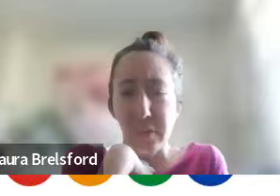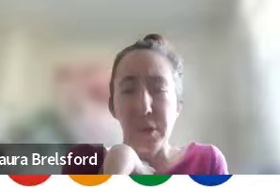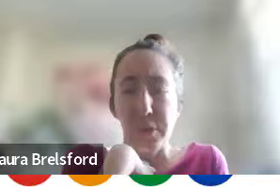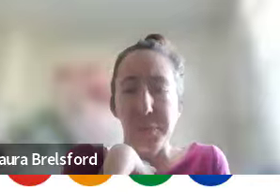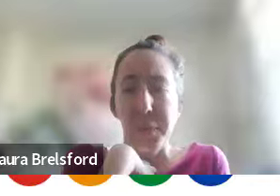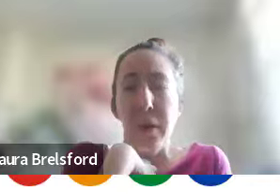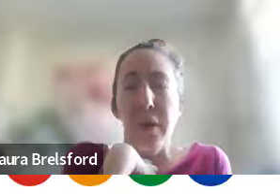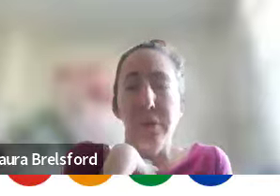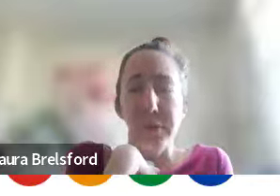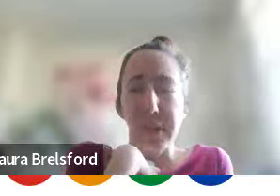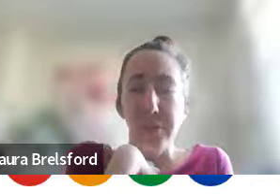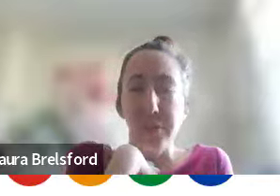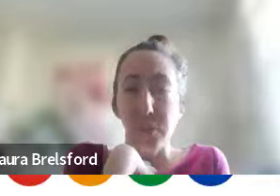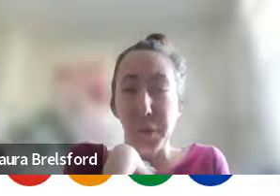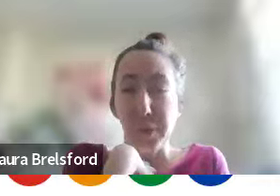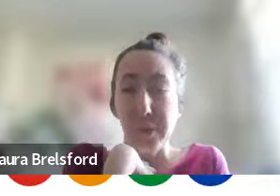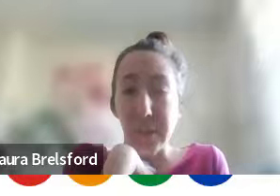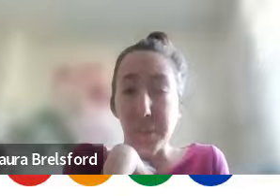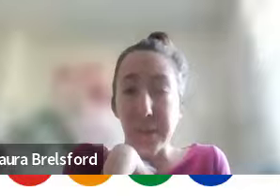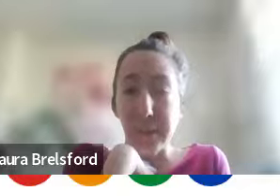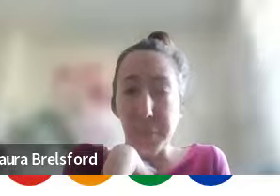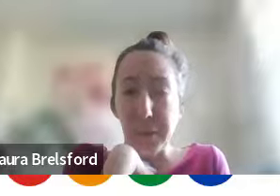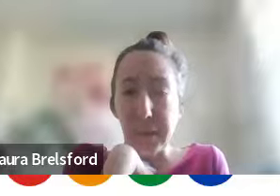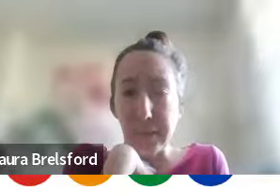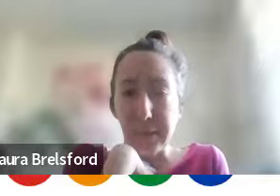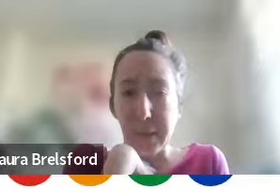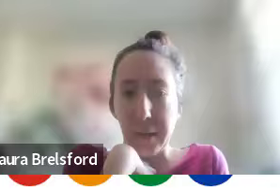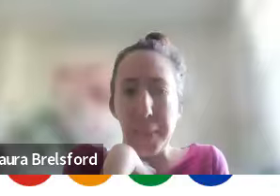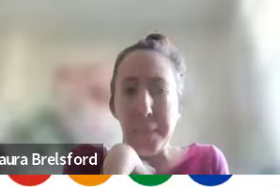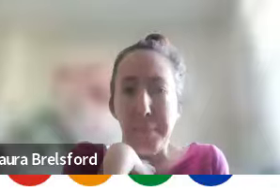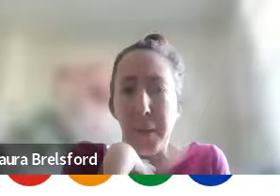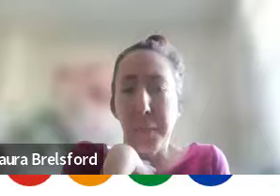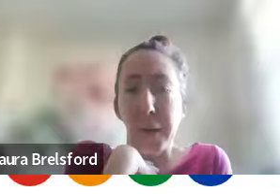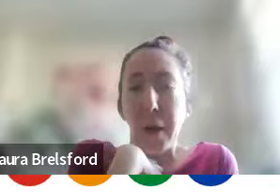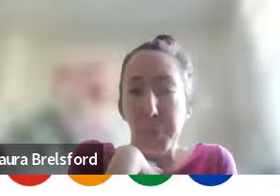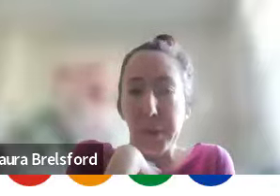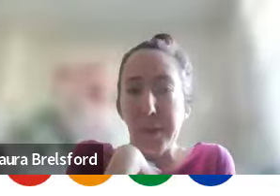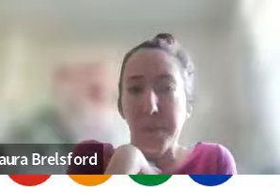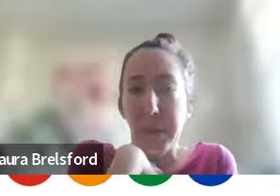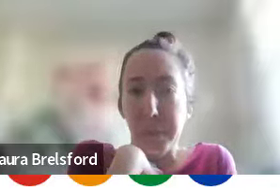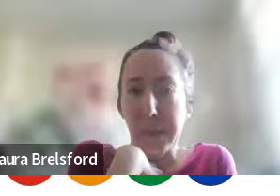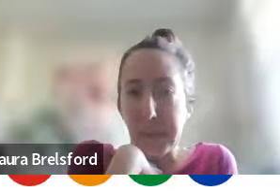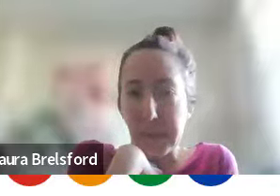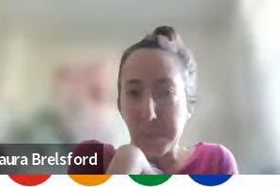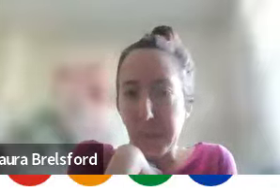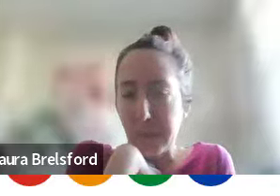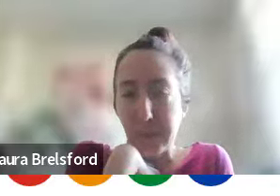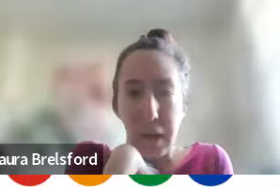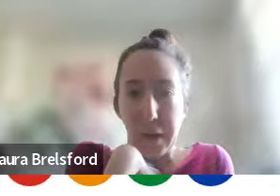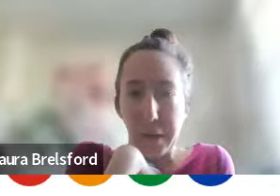THE ROADMAP IS ALSO GOING TO INCLUDE PLANS FOR EXISTING STATIONS FOR STATIONS WHERE THERE